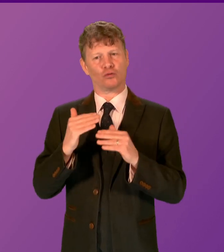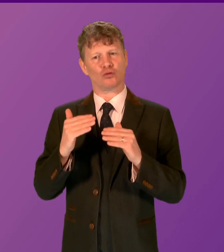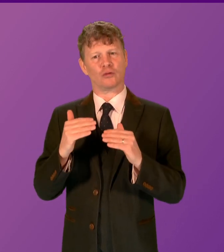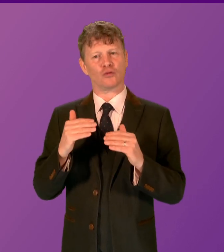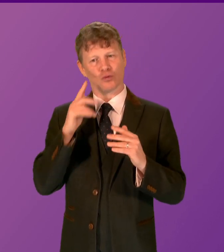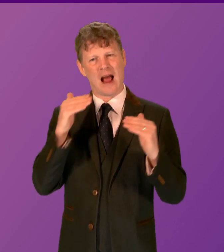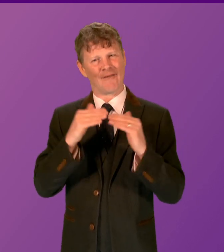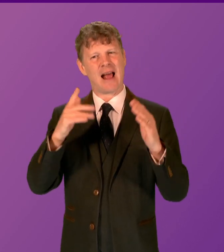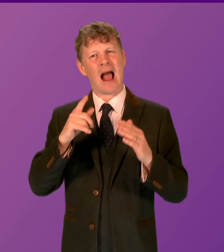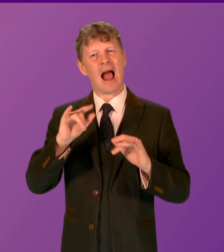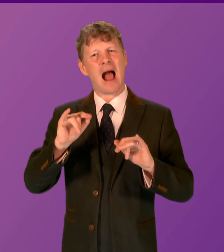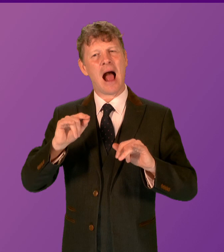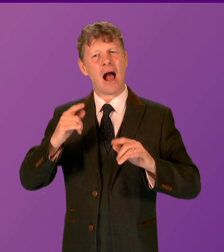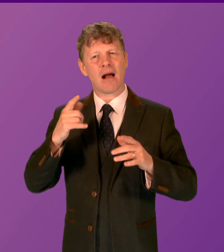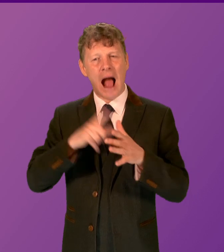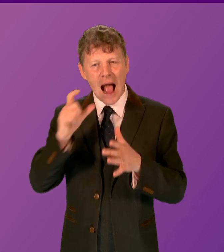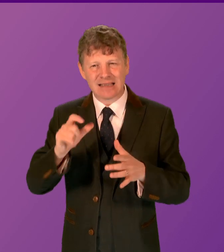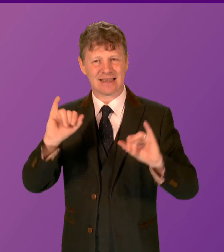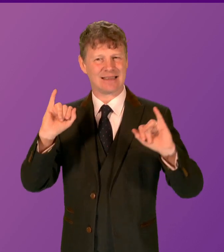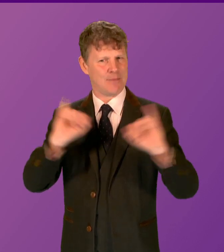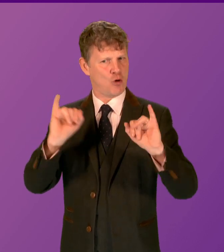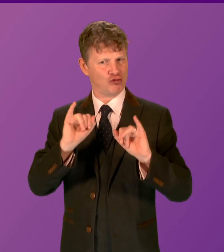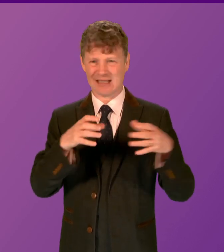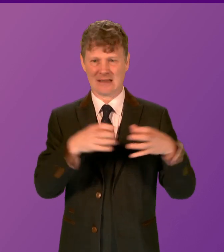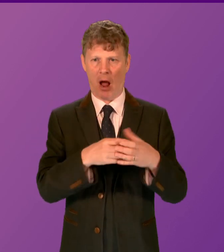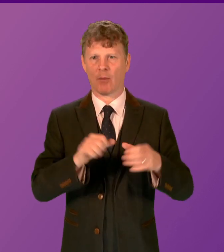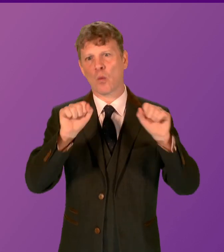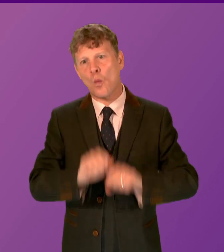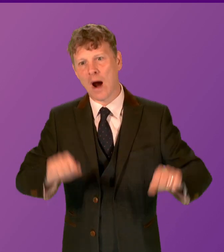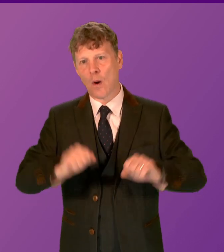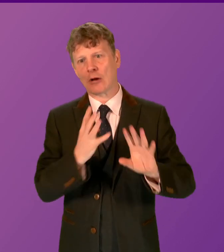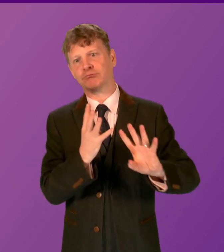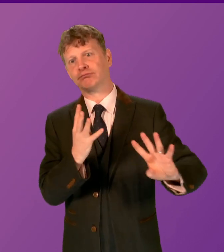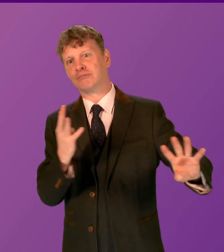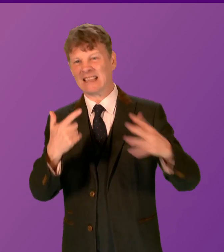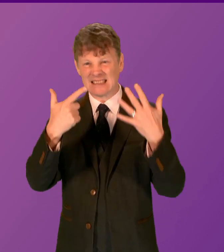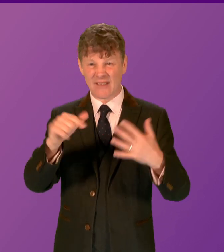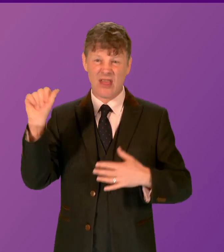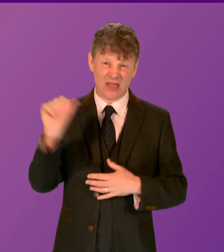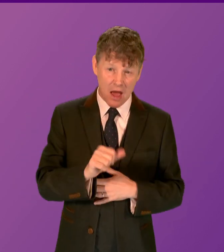and E departments, in light of reports that over 7,300 patients waited for more than a